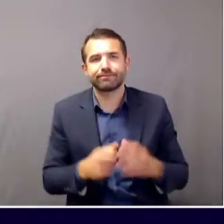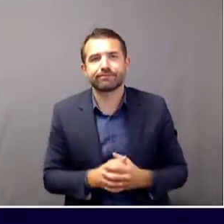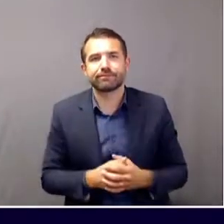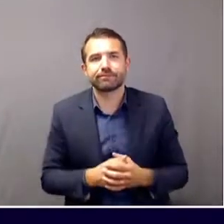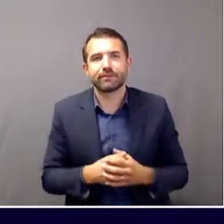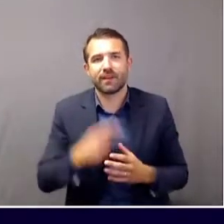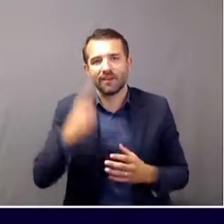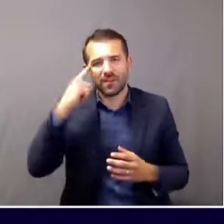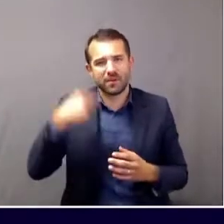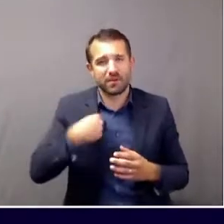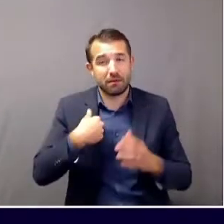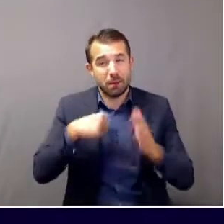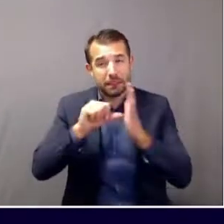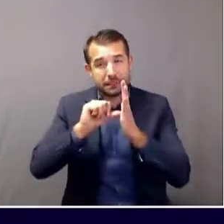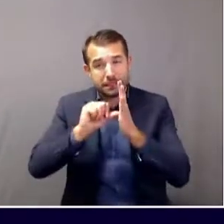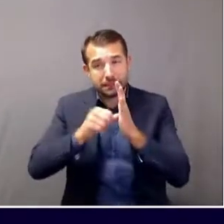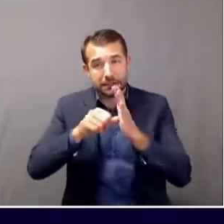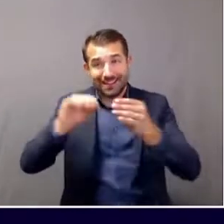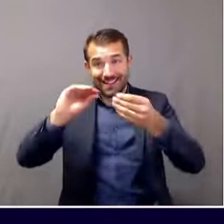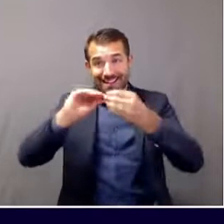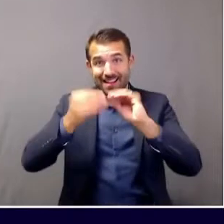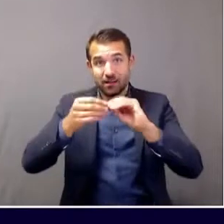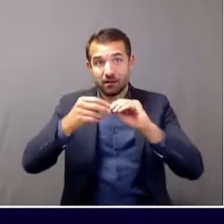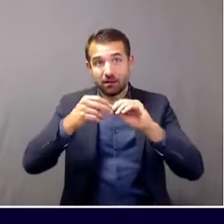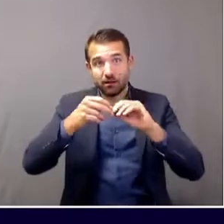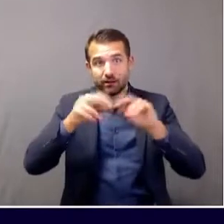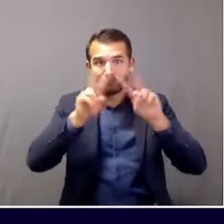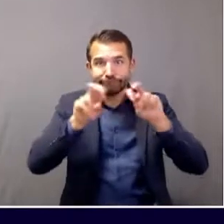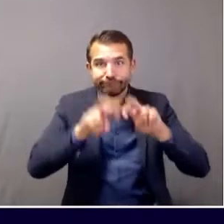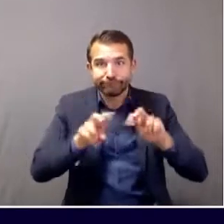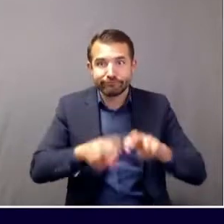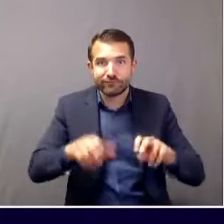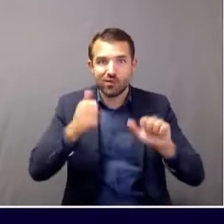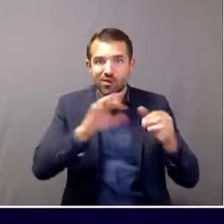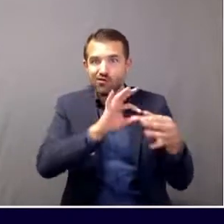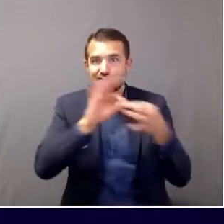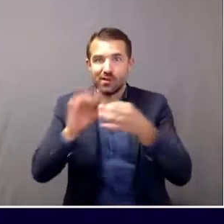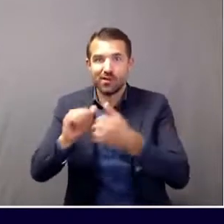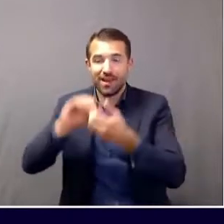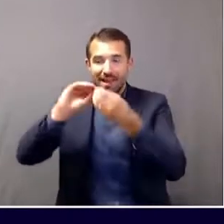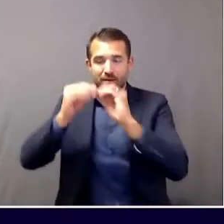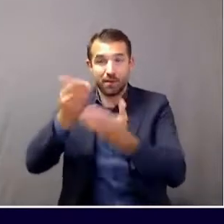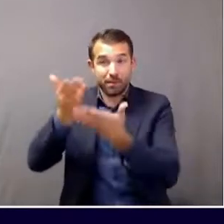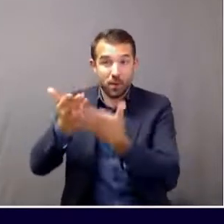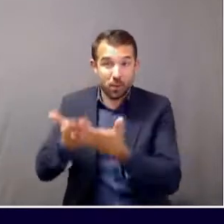is I also I don't in any kind of